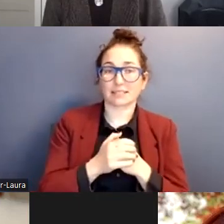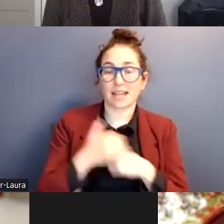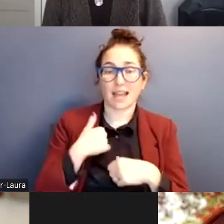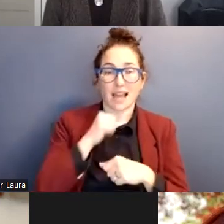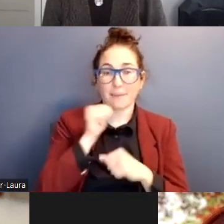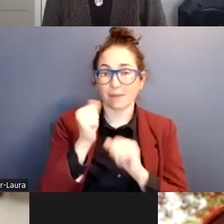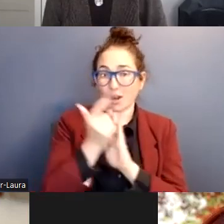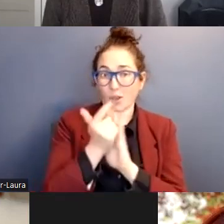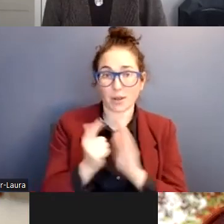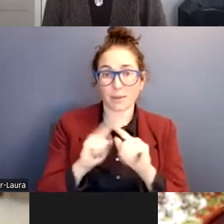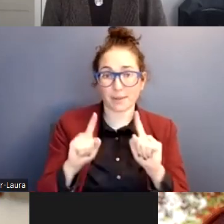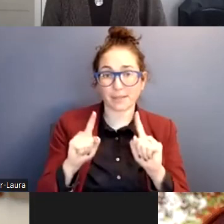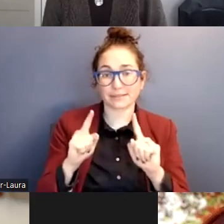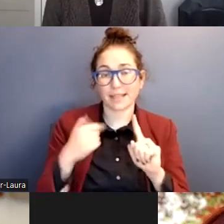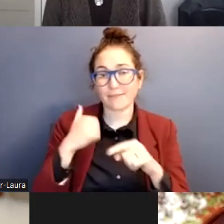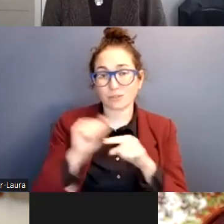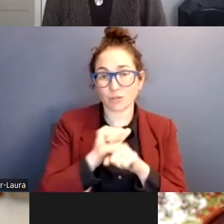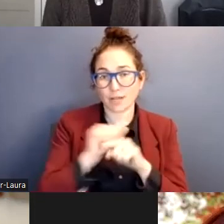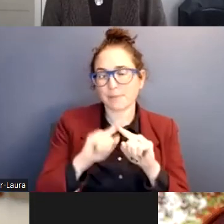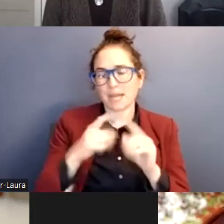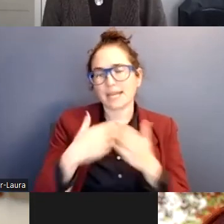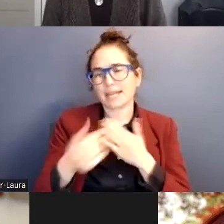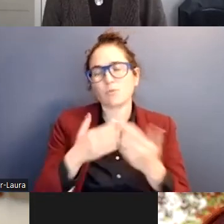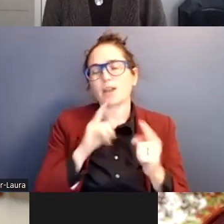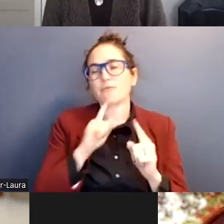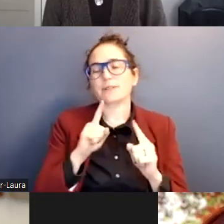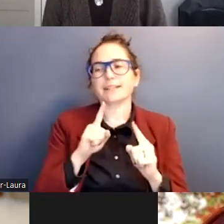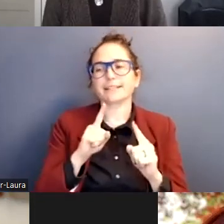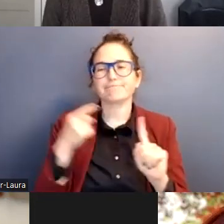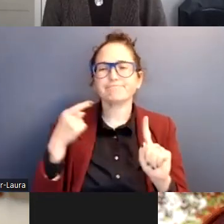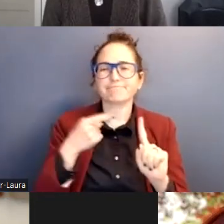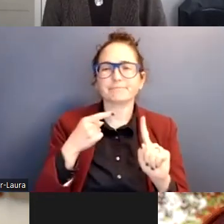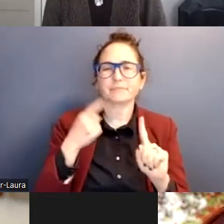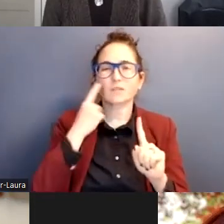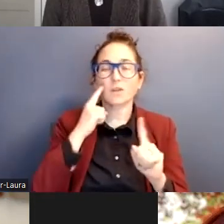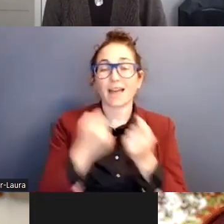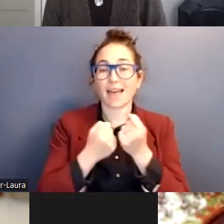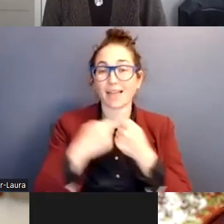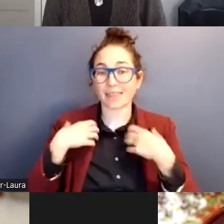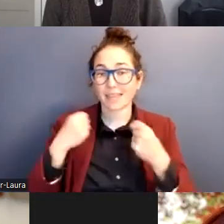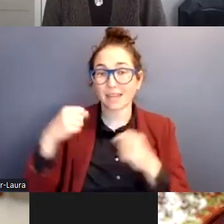health care proxy that only someone who cares about you it can be trusted. But someone who